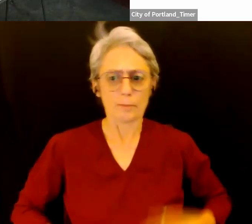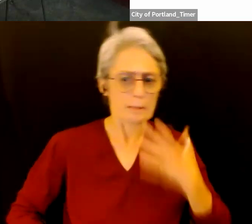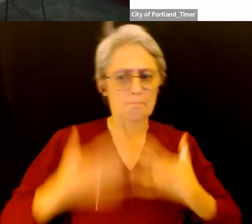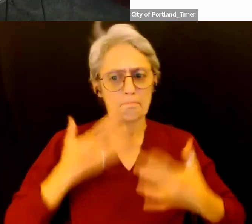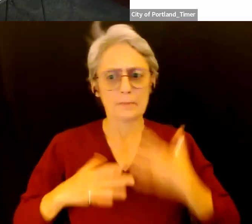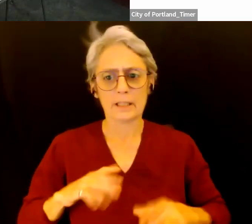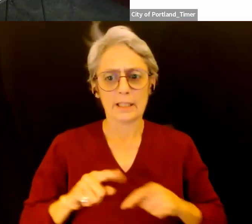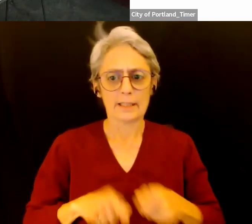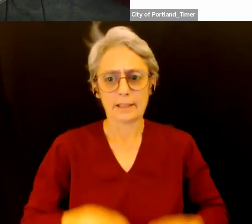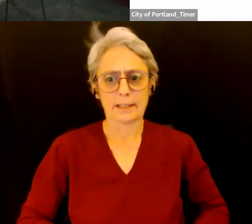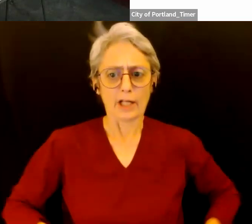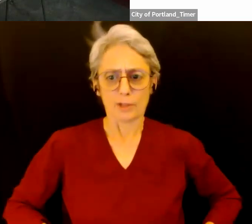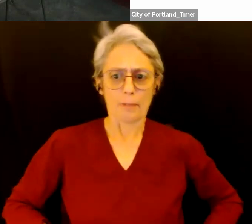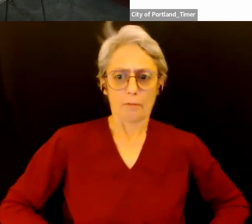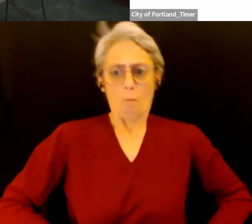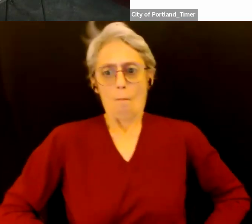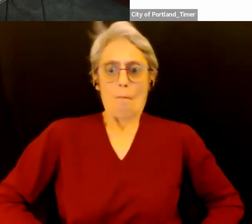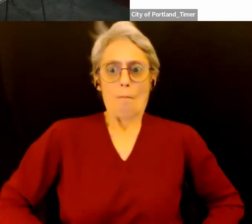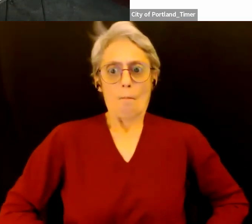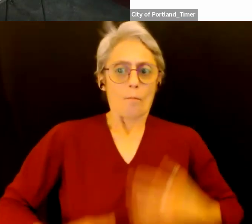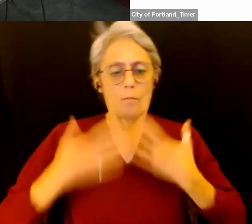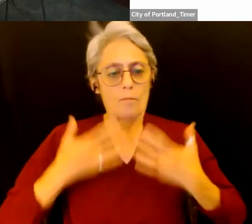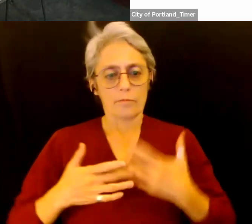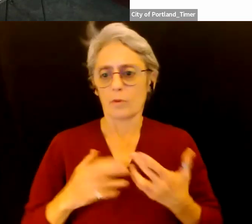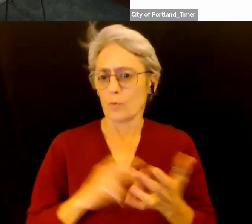Well, what do they mean by that? Oh, the community has to tighten its belt.